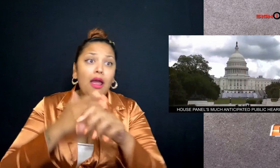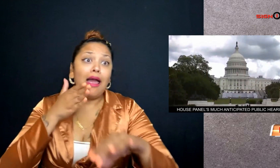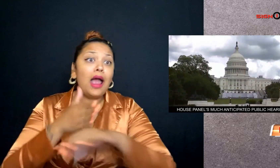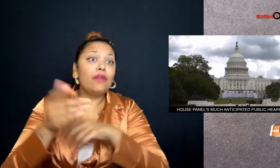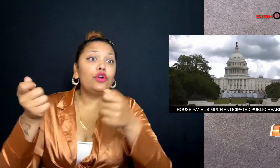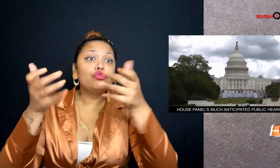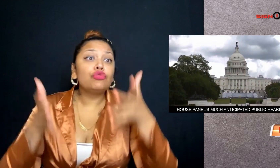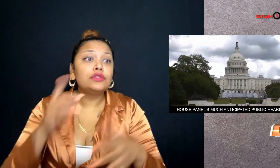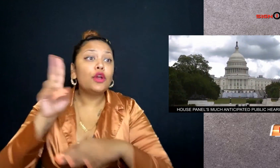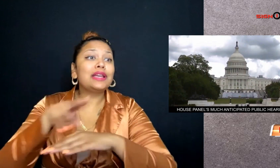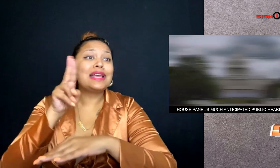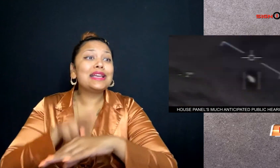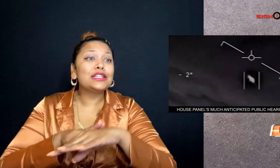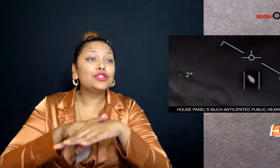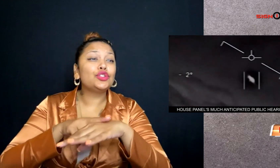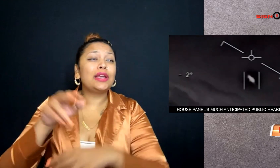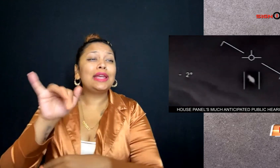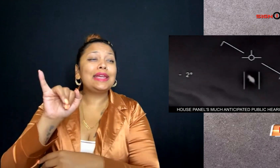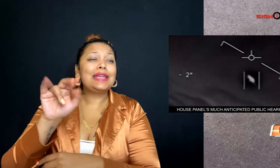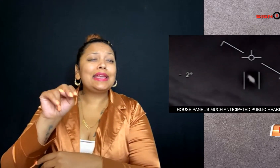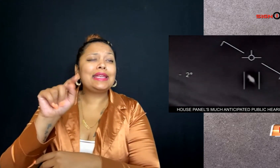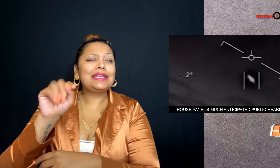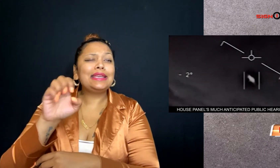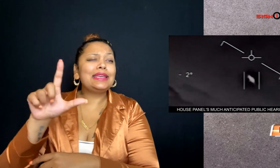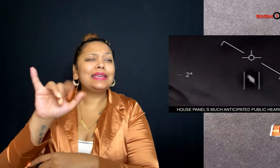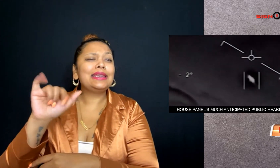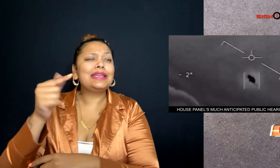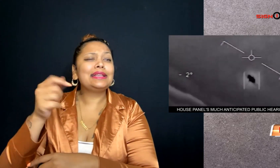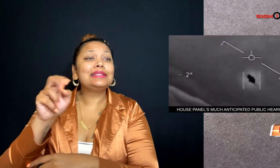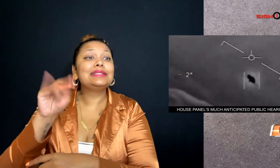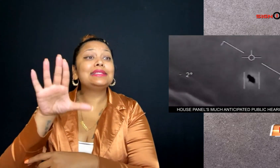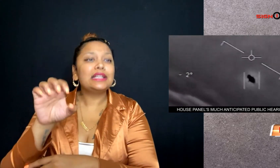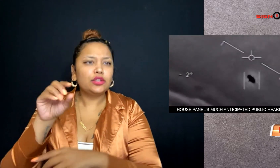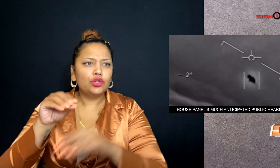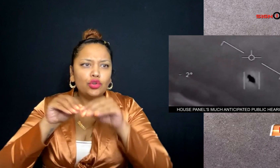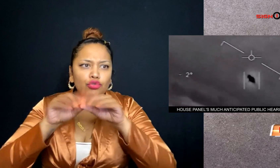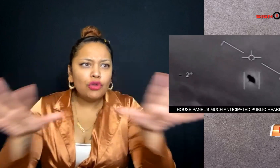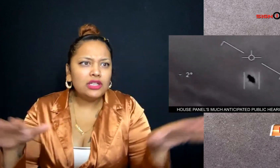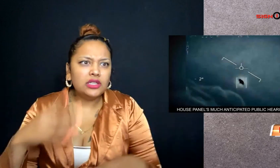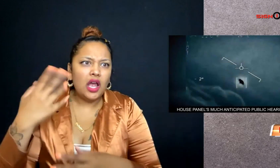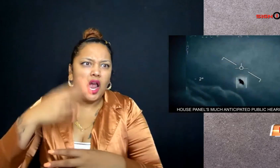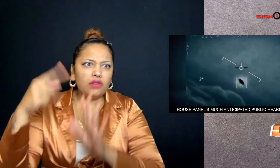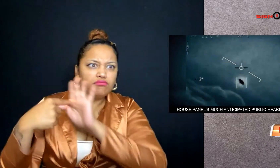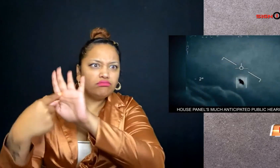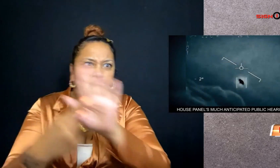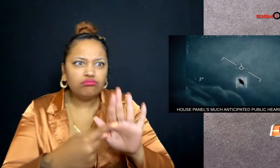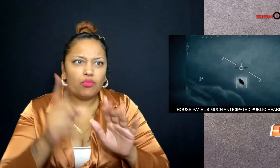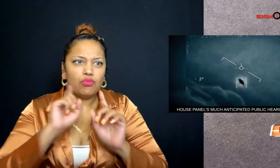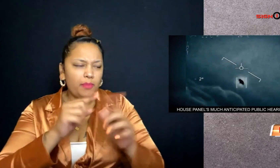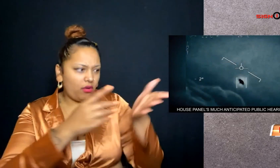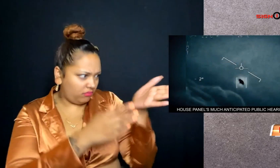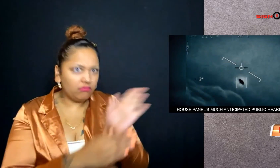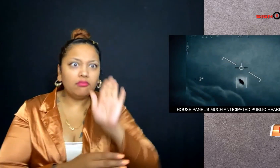the hearing comes almost a year after the director of national intelligence released